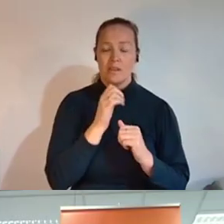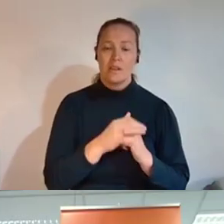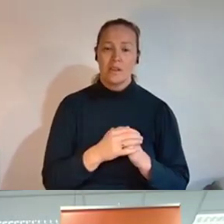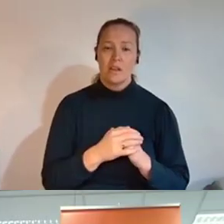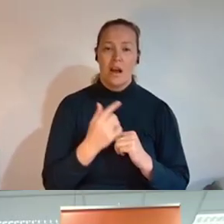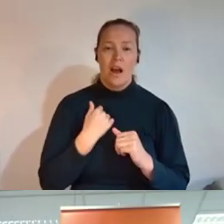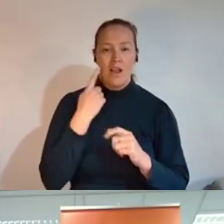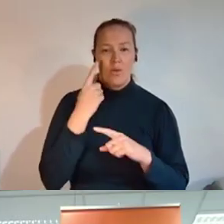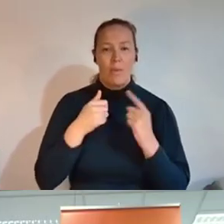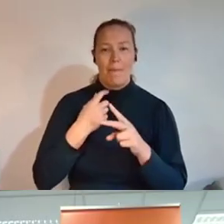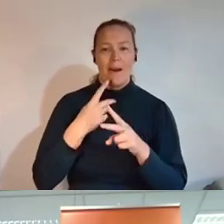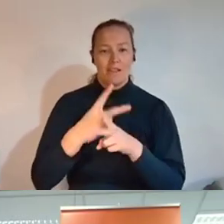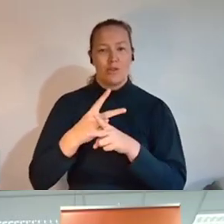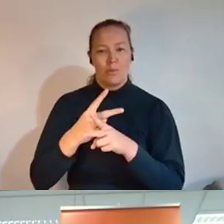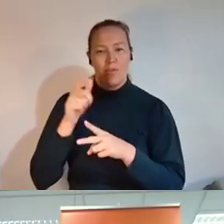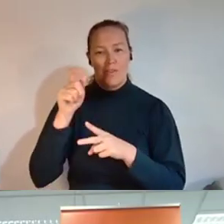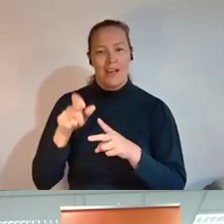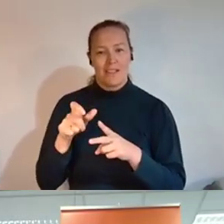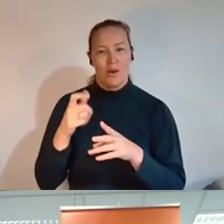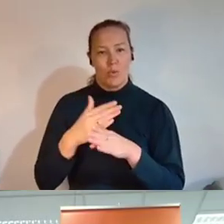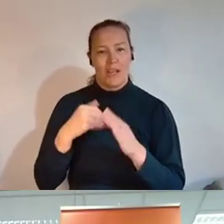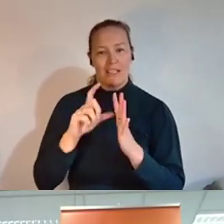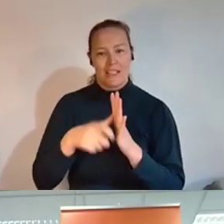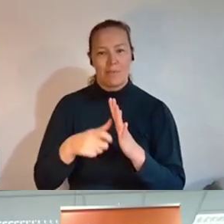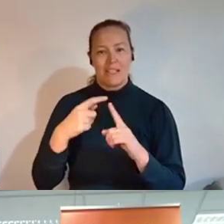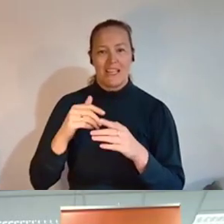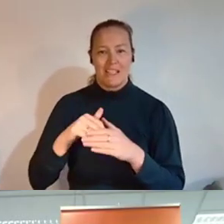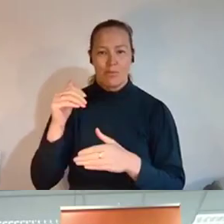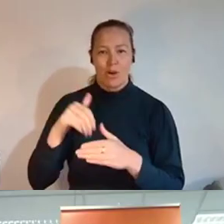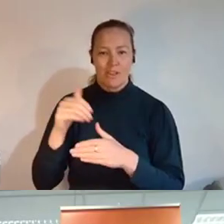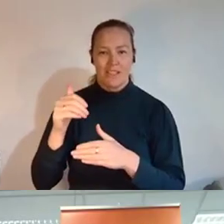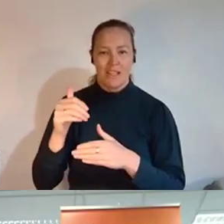working in disability and democracy would say, we don't look to astronauts and say they're somehow